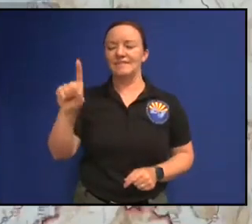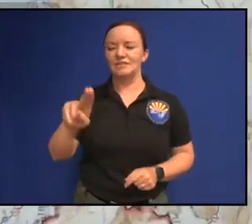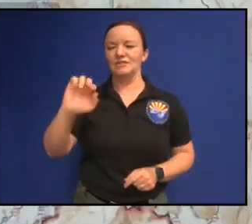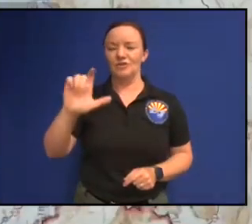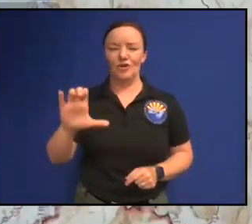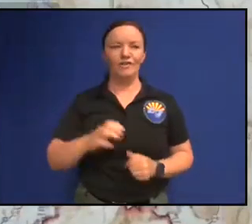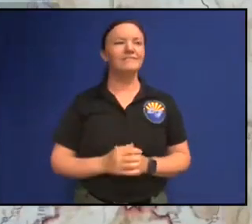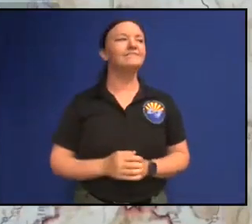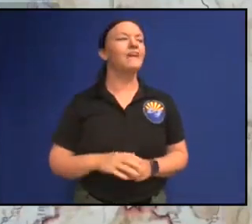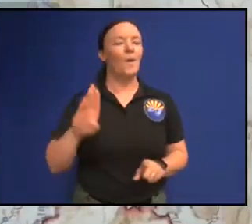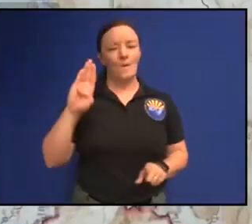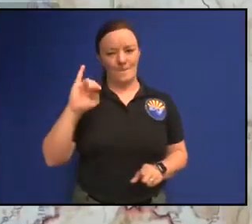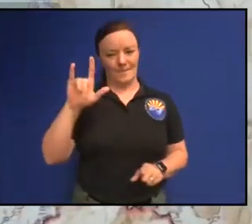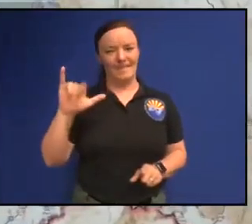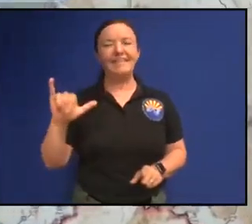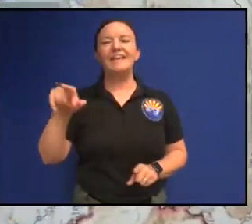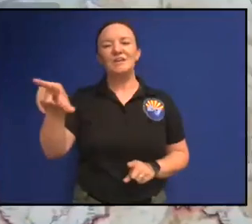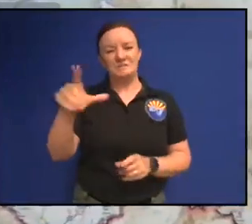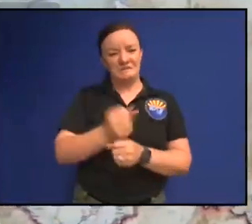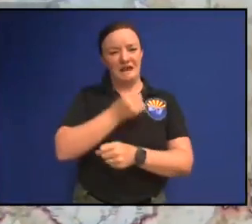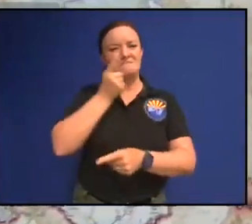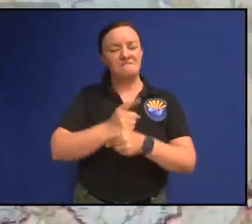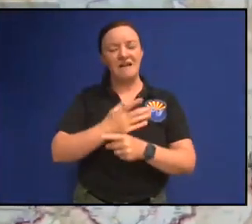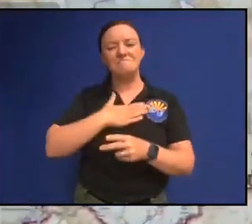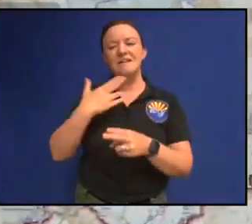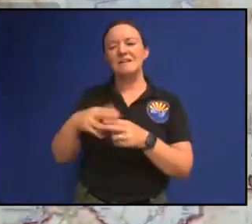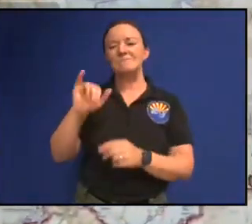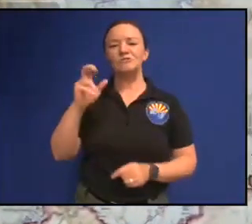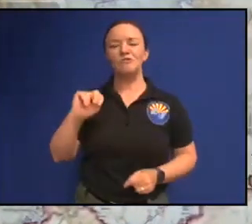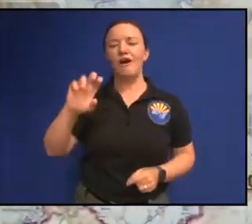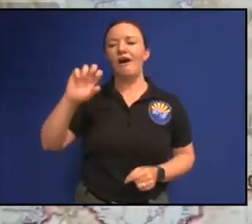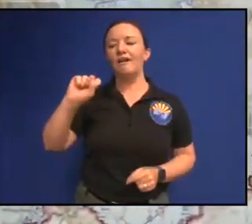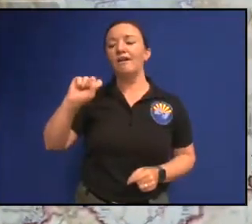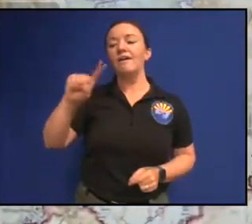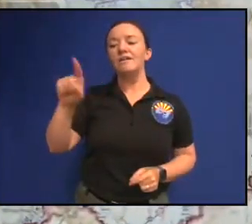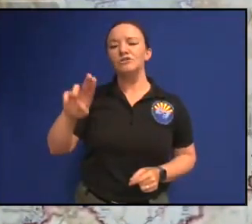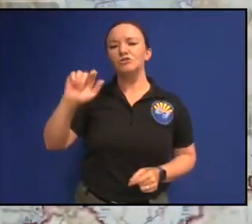YOU GOT IT CORRECT. I'M JOHN SZULC, PLANNING OPERATIONS FOR PNW 2.